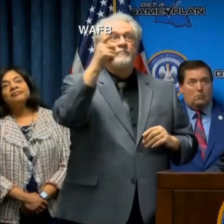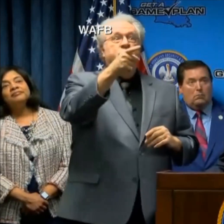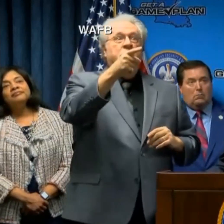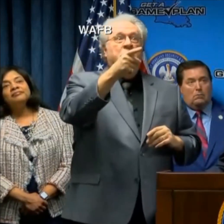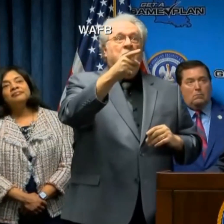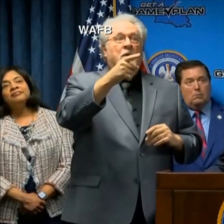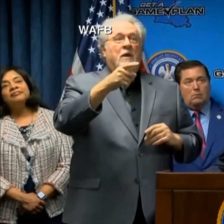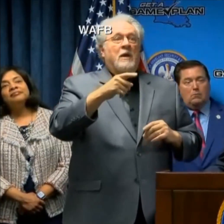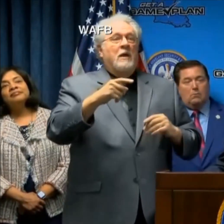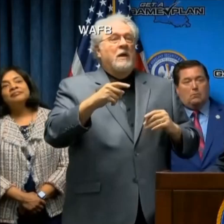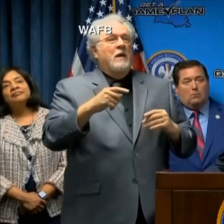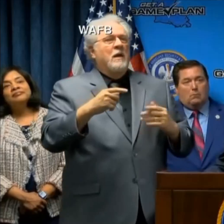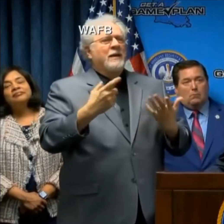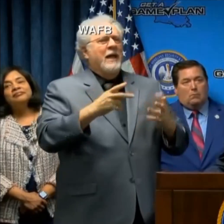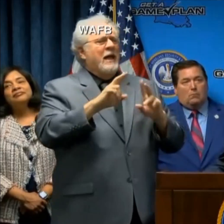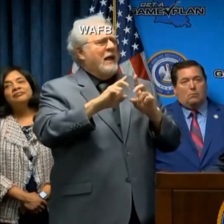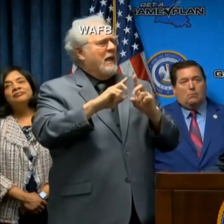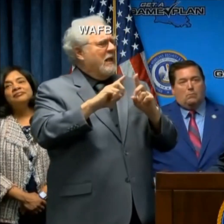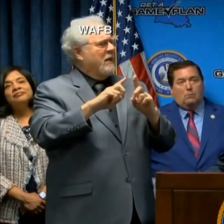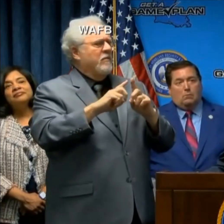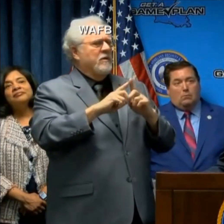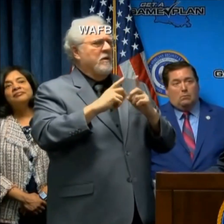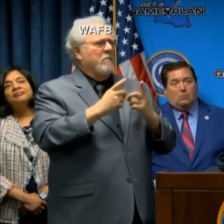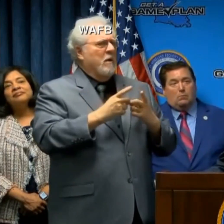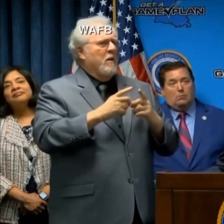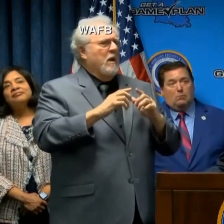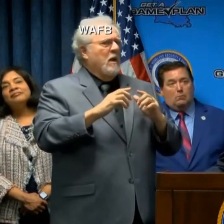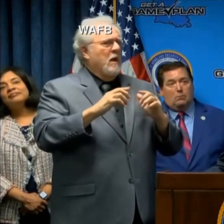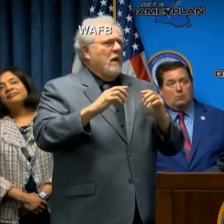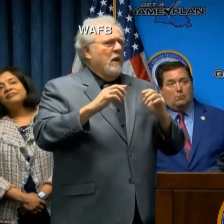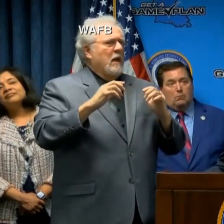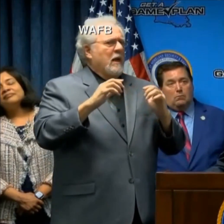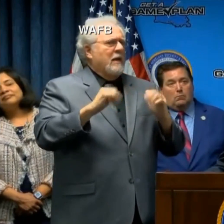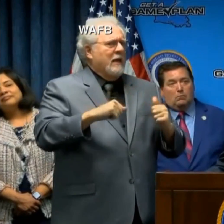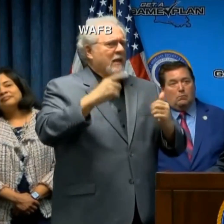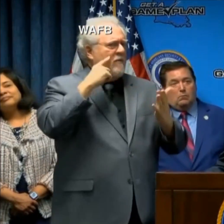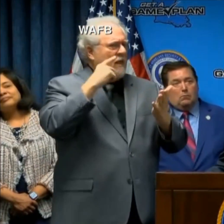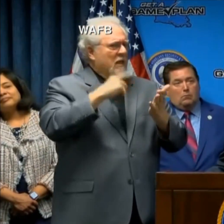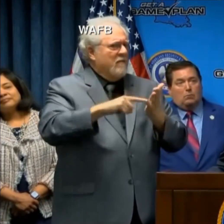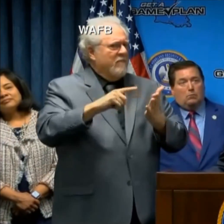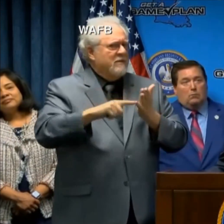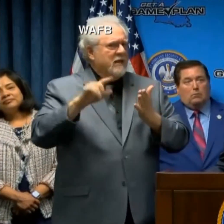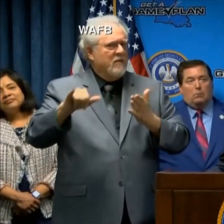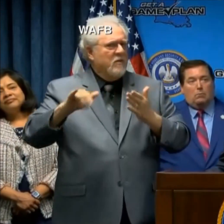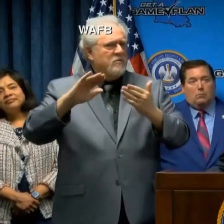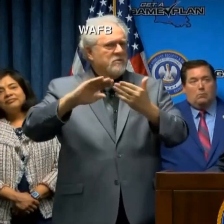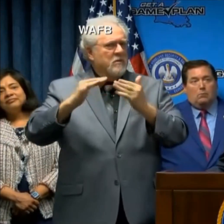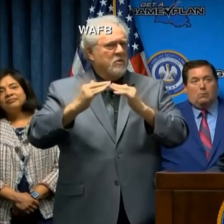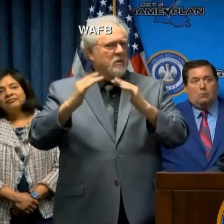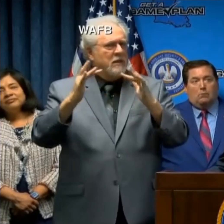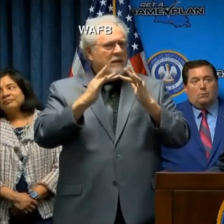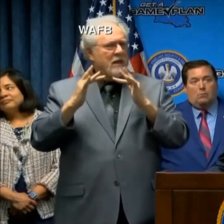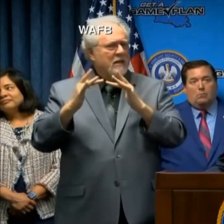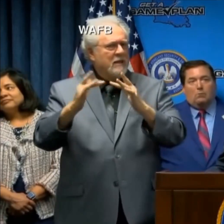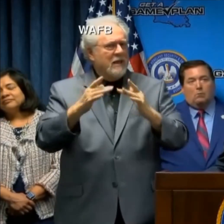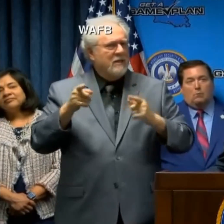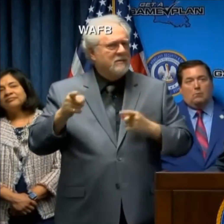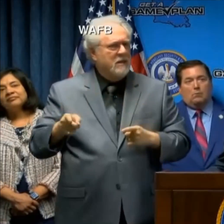you uh speak to the department's capacity to investigate some of the community contacts that people have been infected and is there going to be any